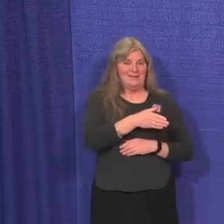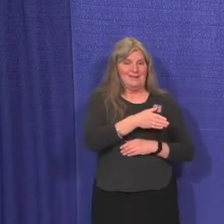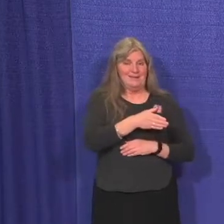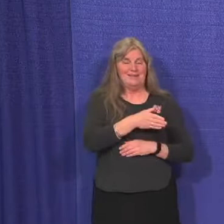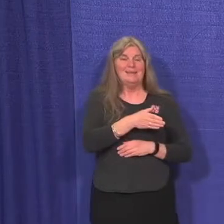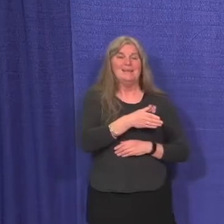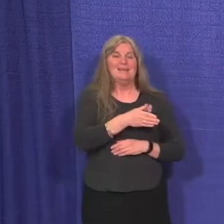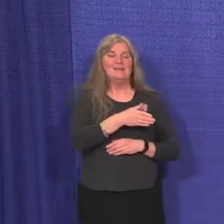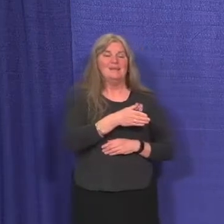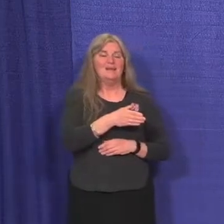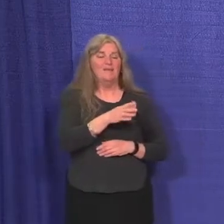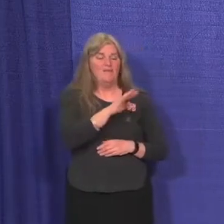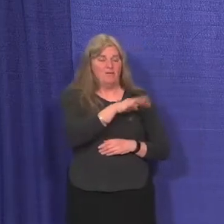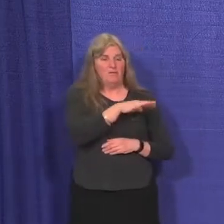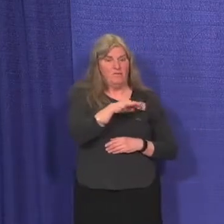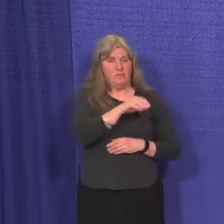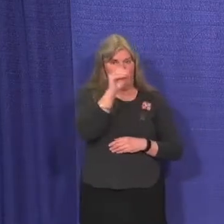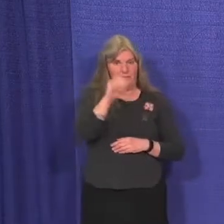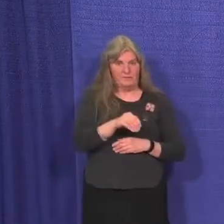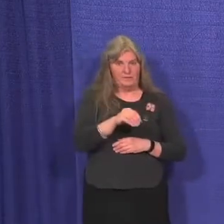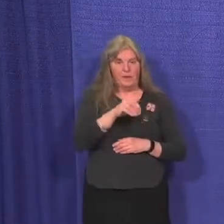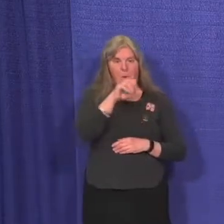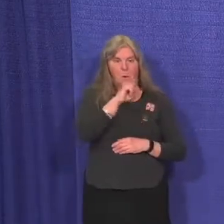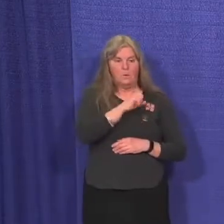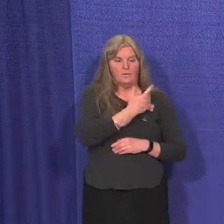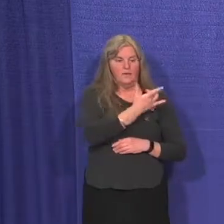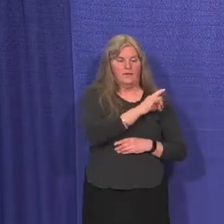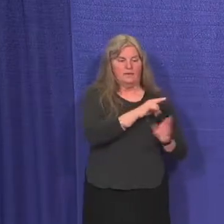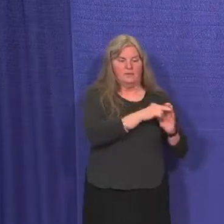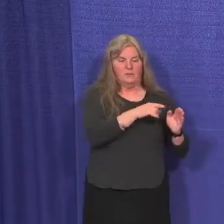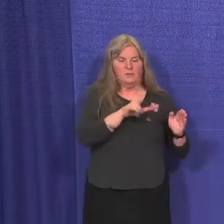65% of those 50 to 59,